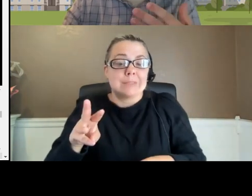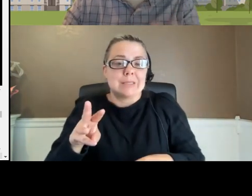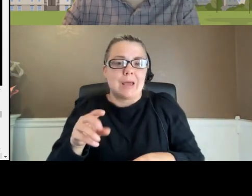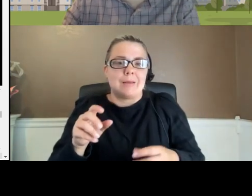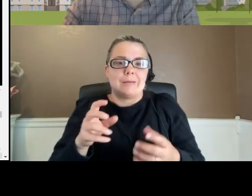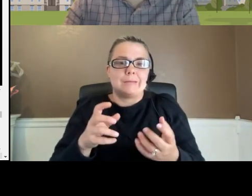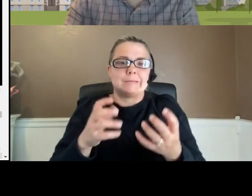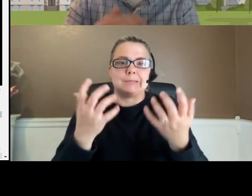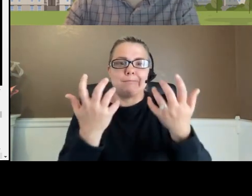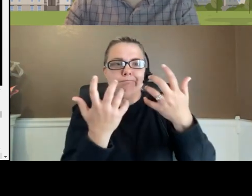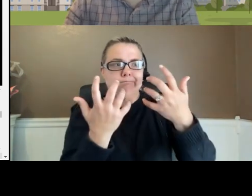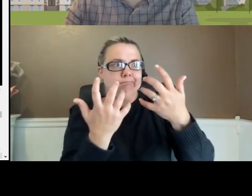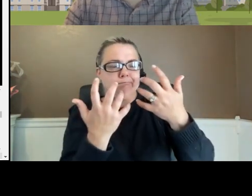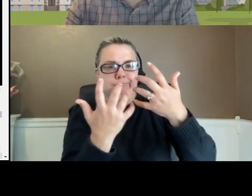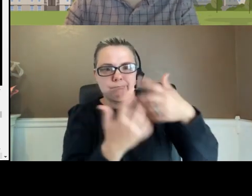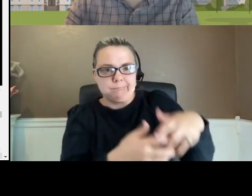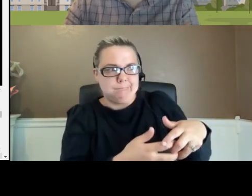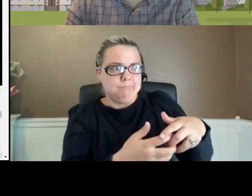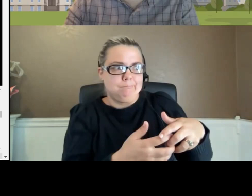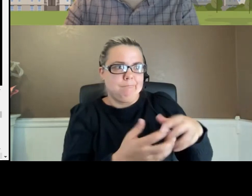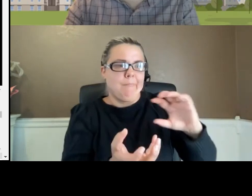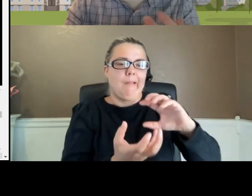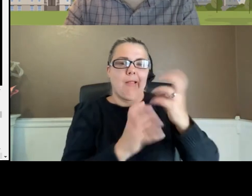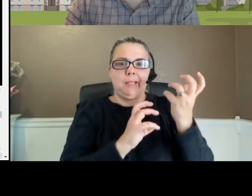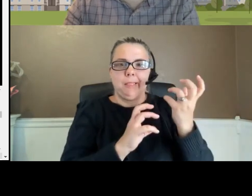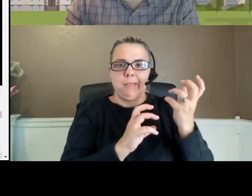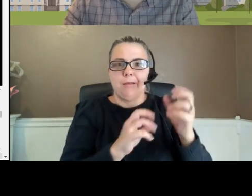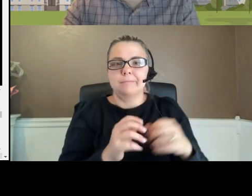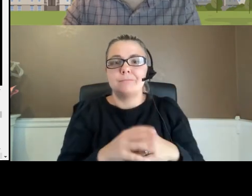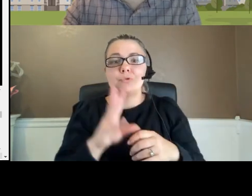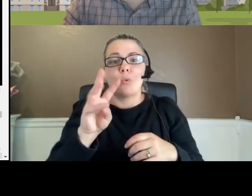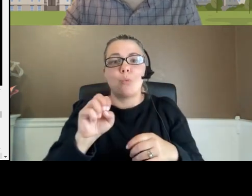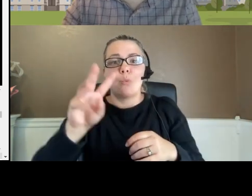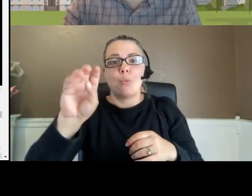between the form label and an input and WAVE has identified that. Seeing it in the code allows